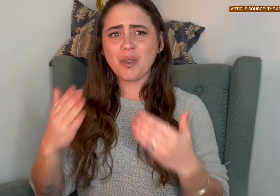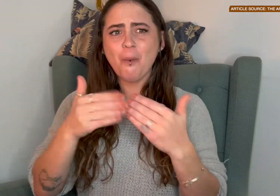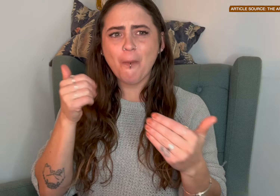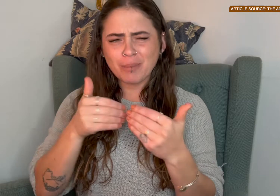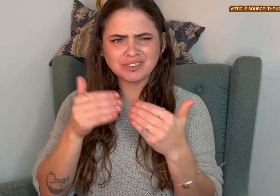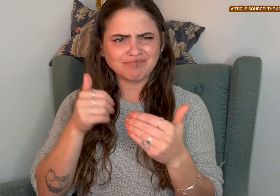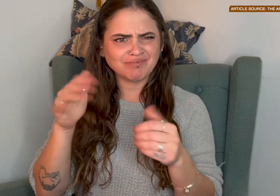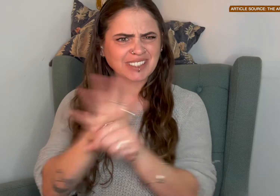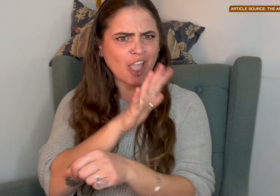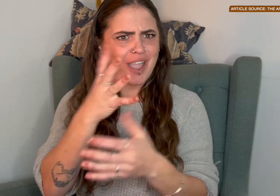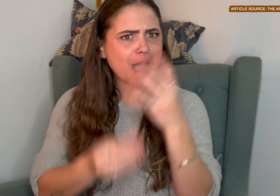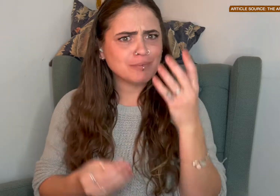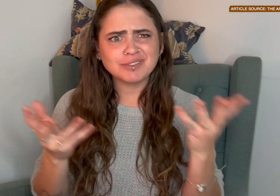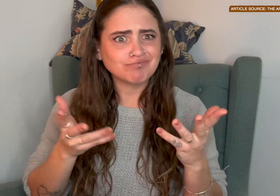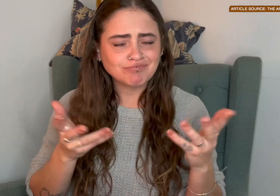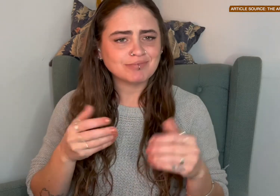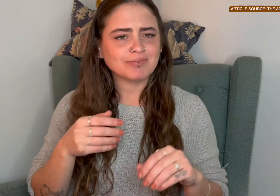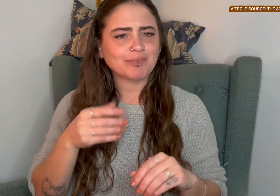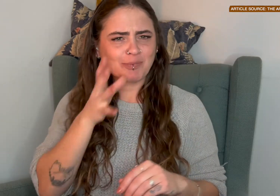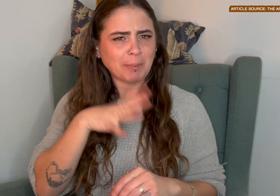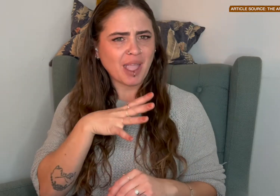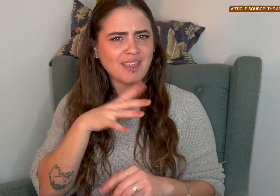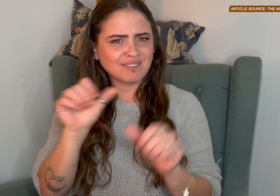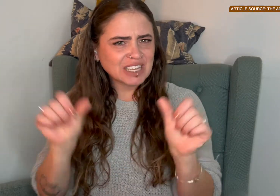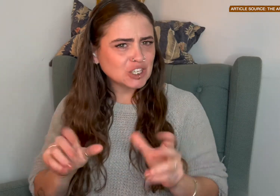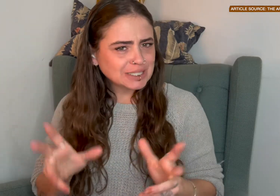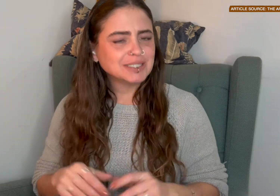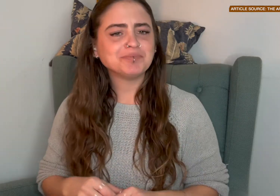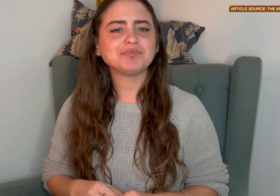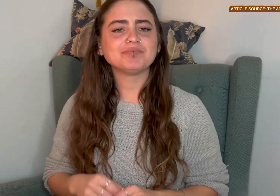Almost entirely absent are female figures.